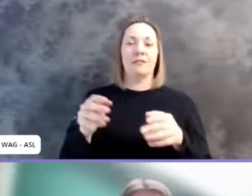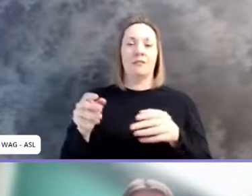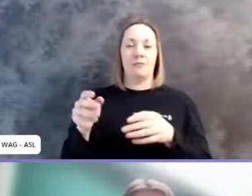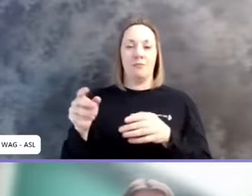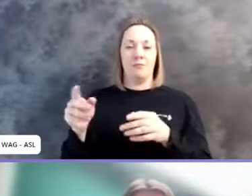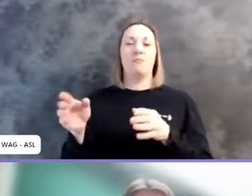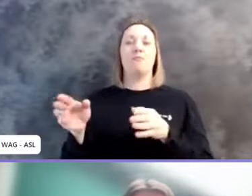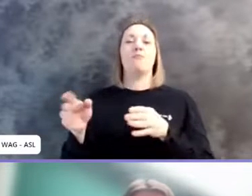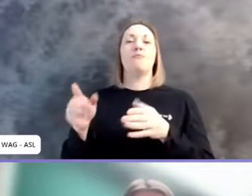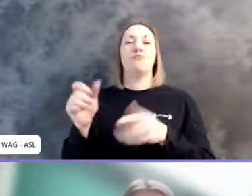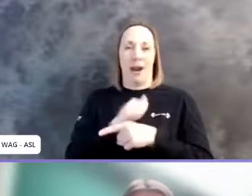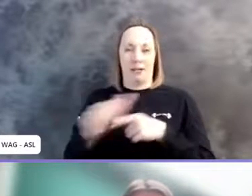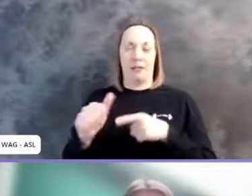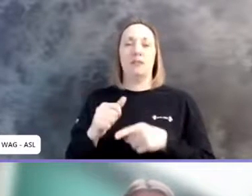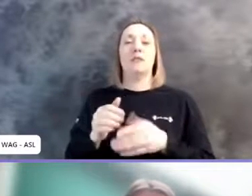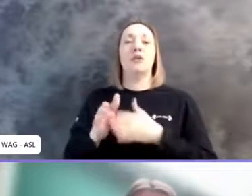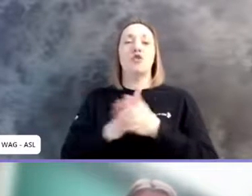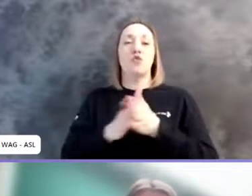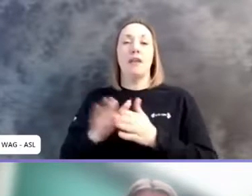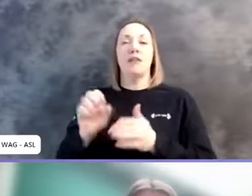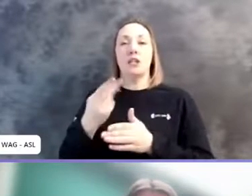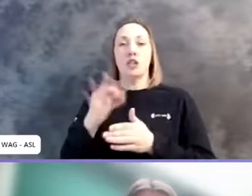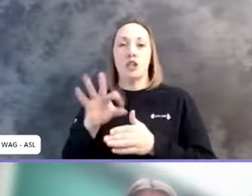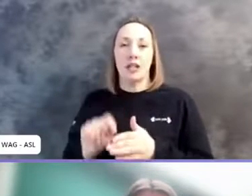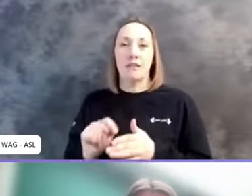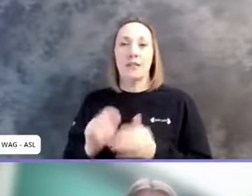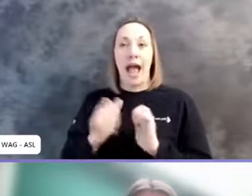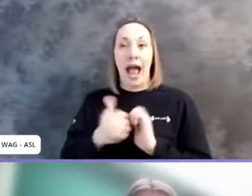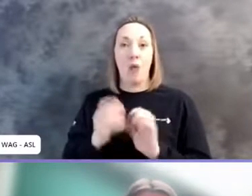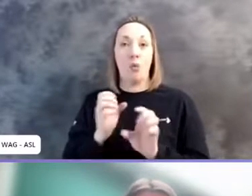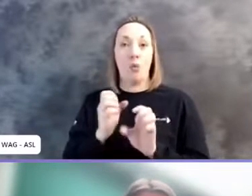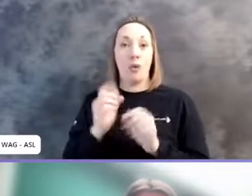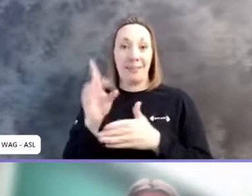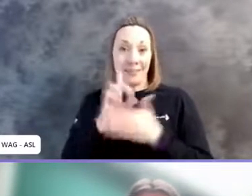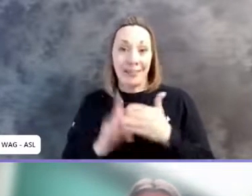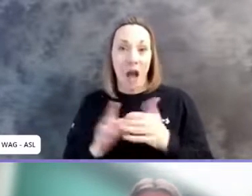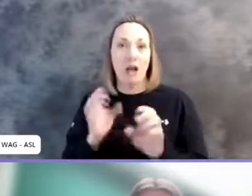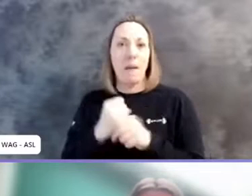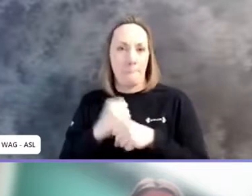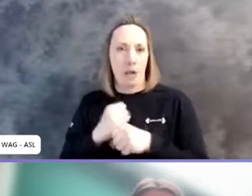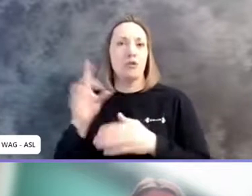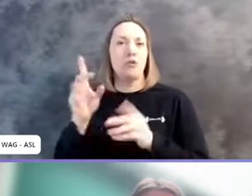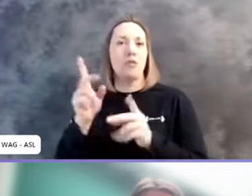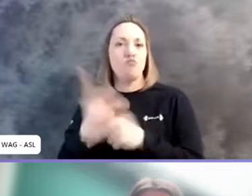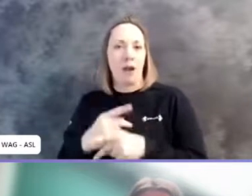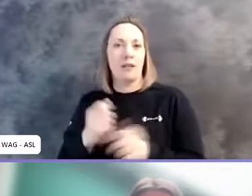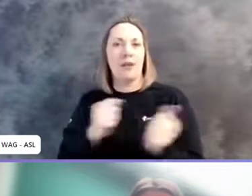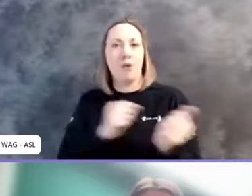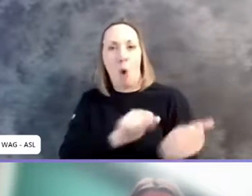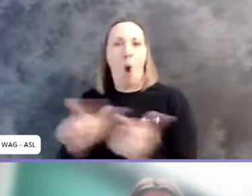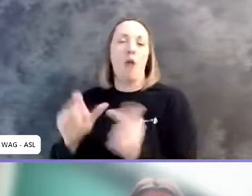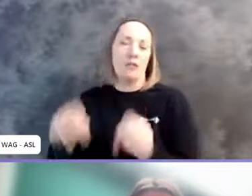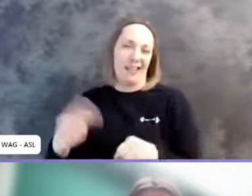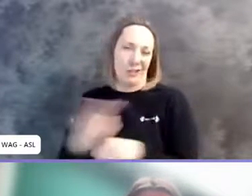inclusive design team that is focused on bringing shift left practices to a product team and driving a shift in